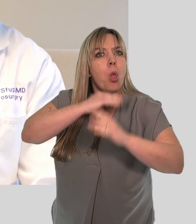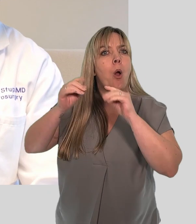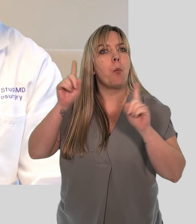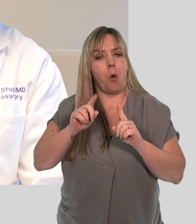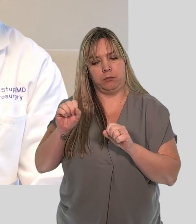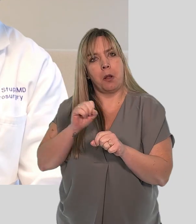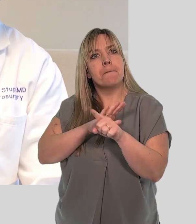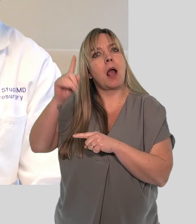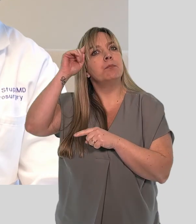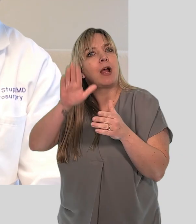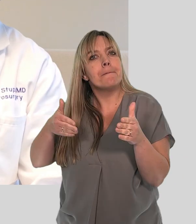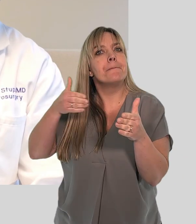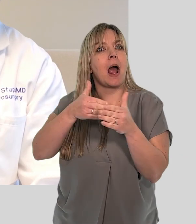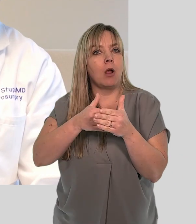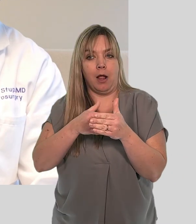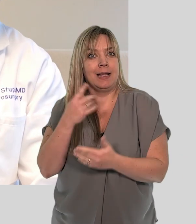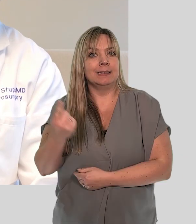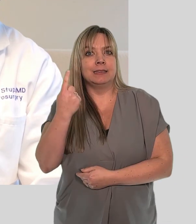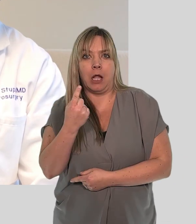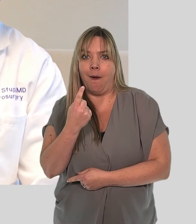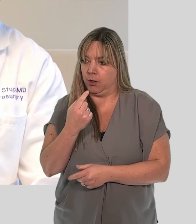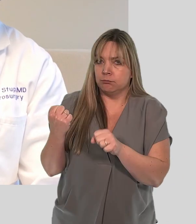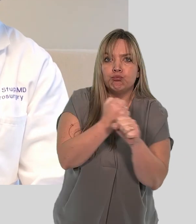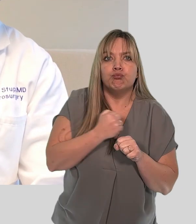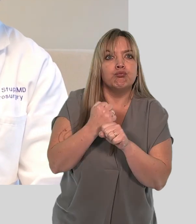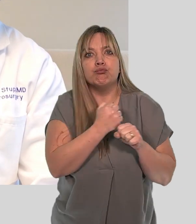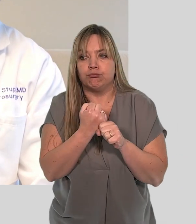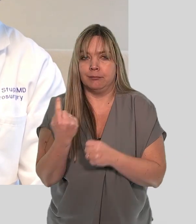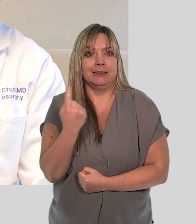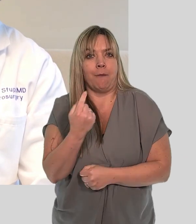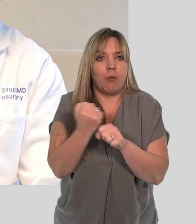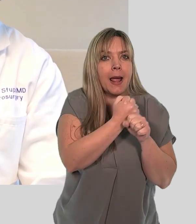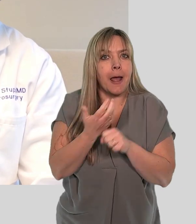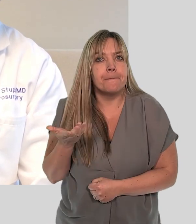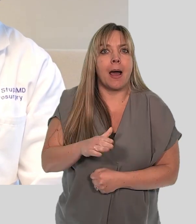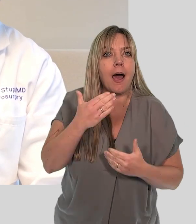restoration happening within the first hour. This really points at a critical time window